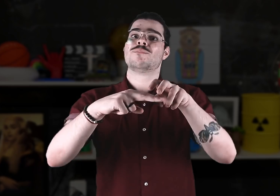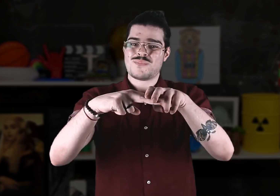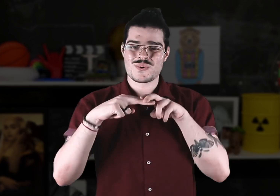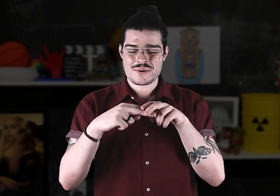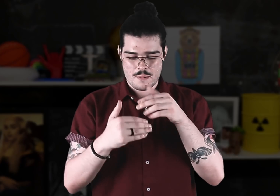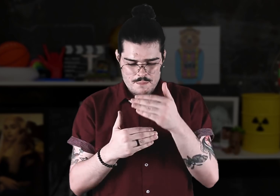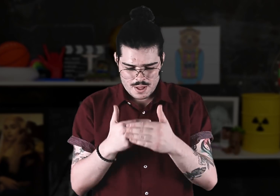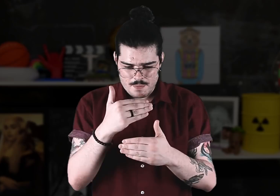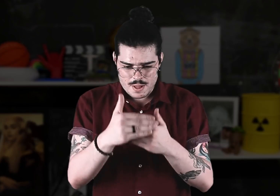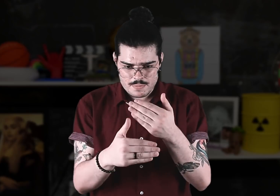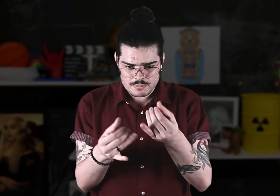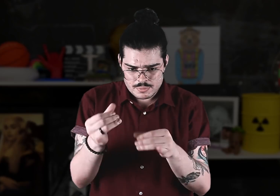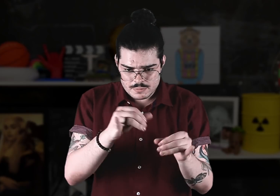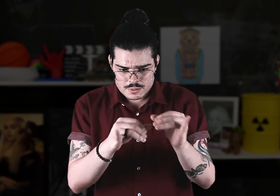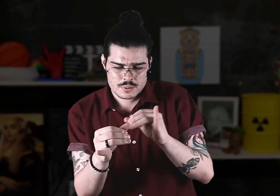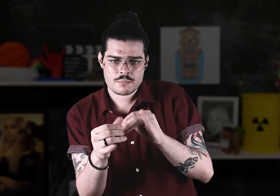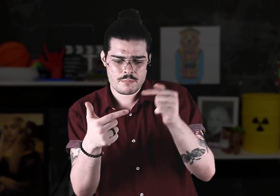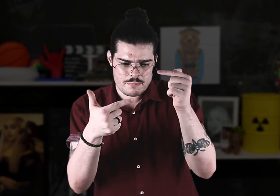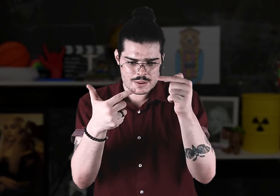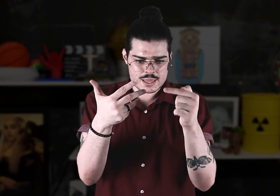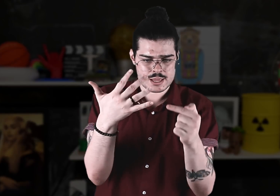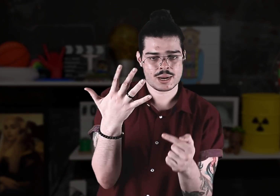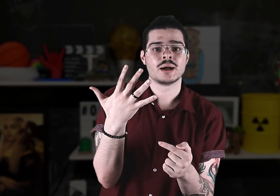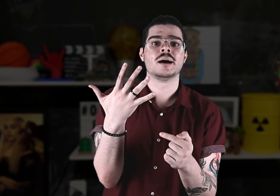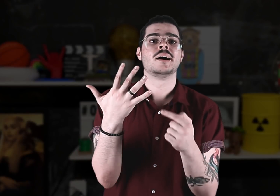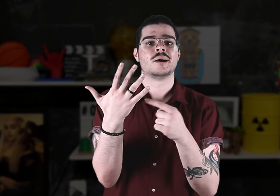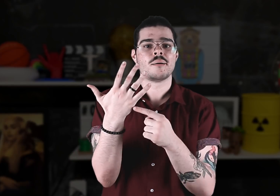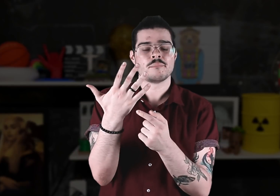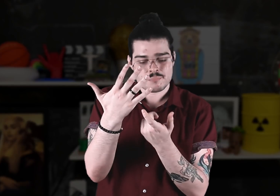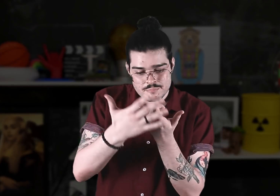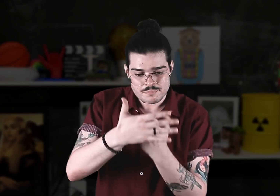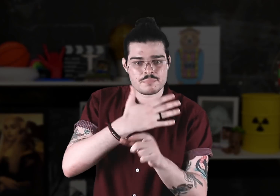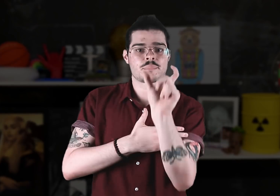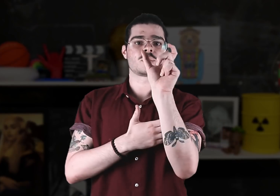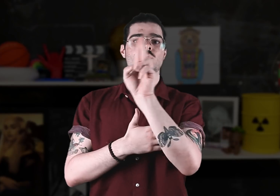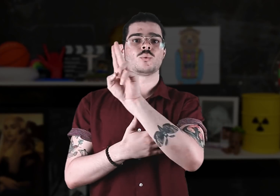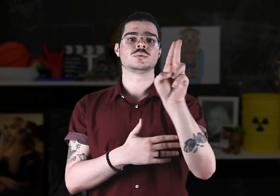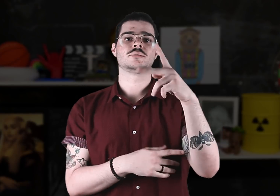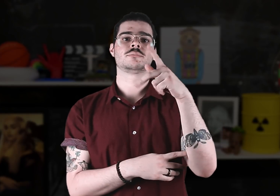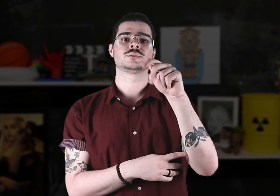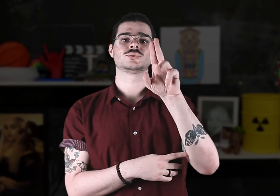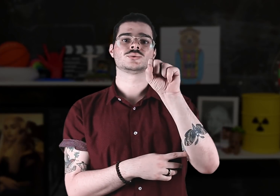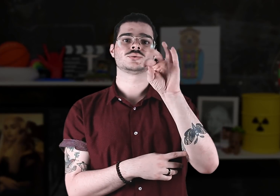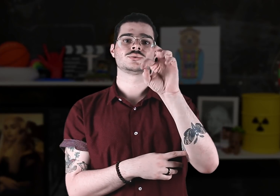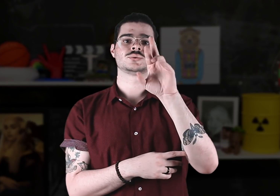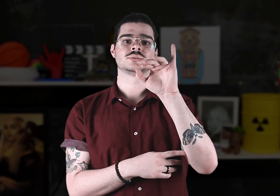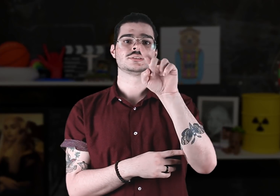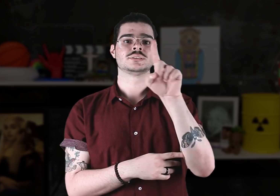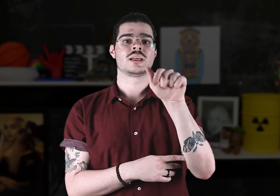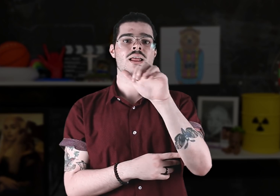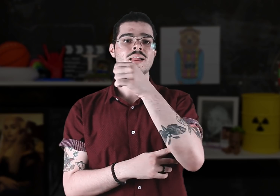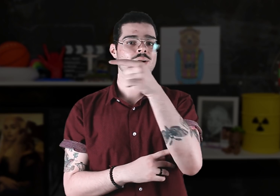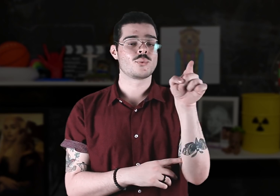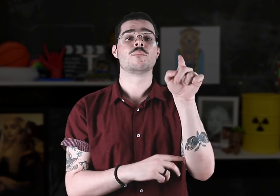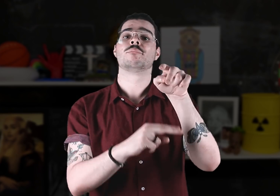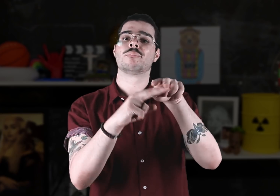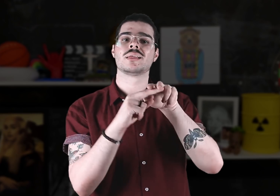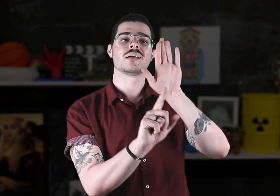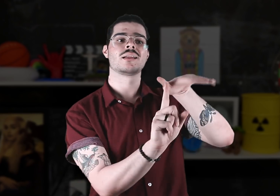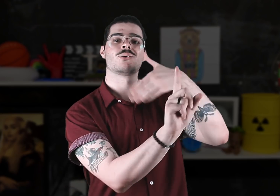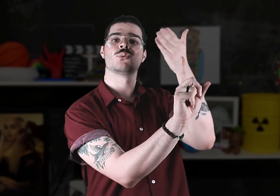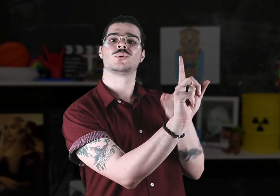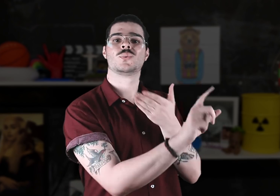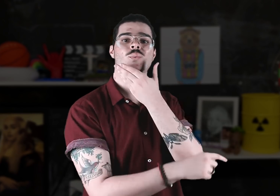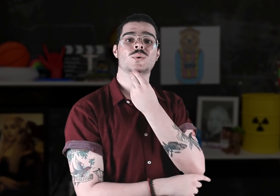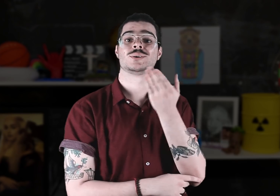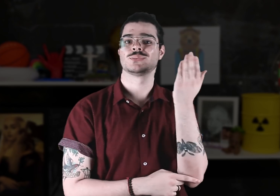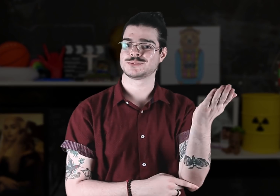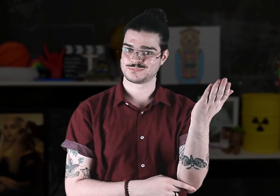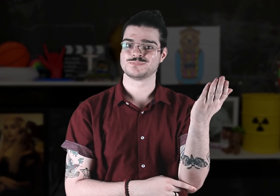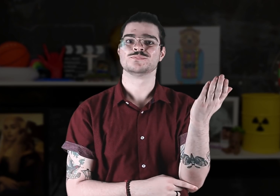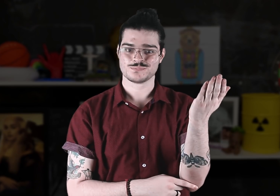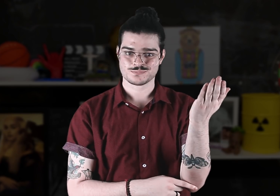so the process takes that name, in his honor.